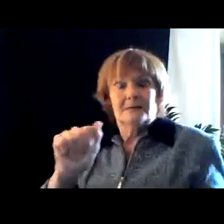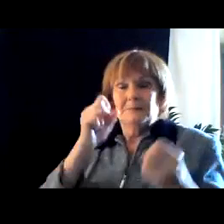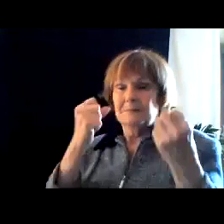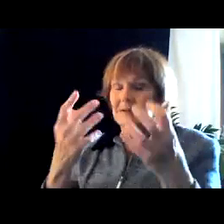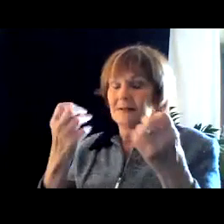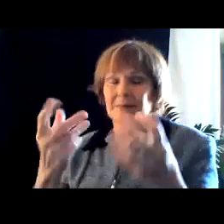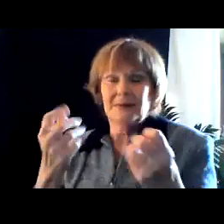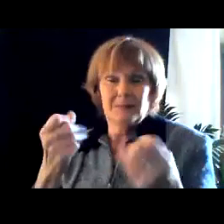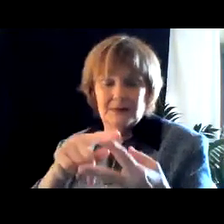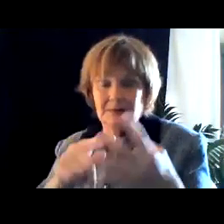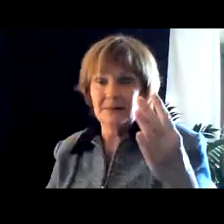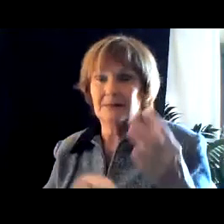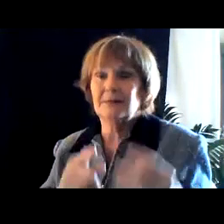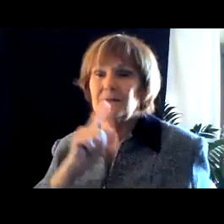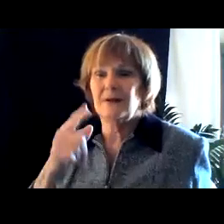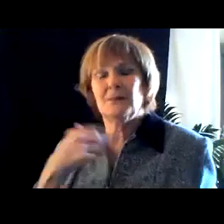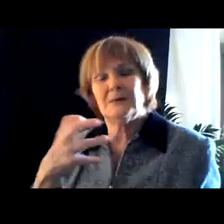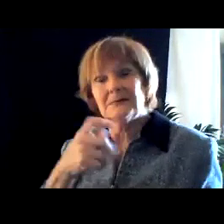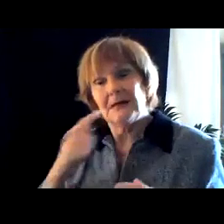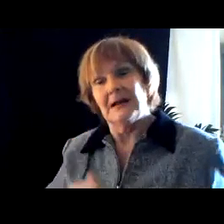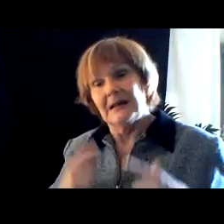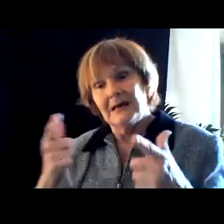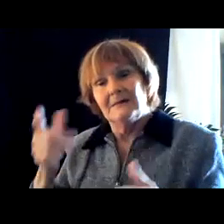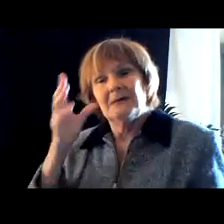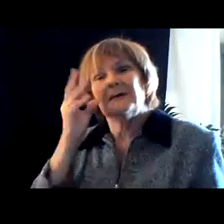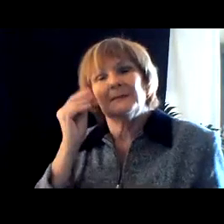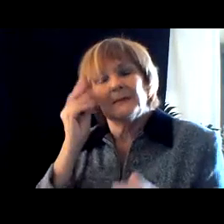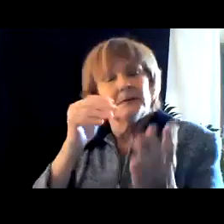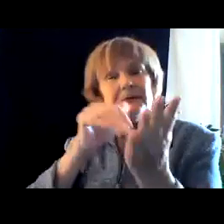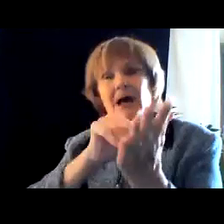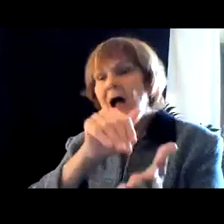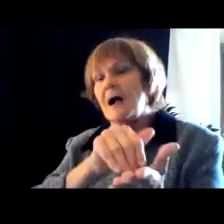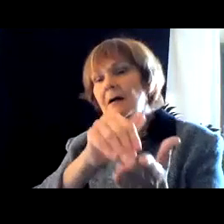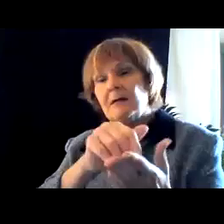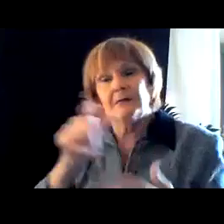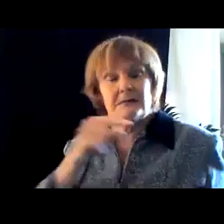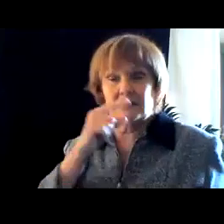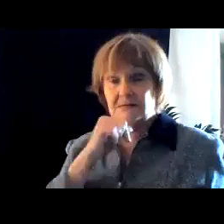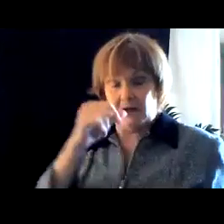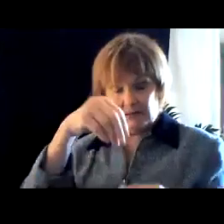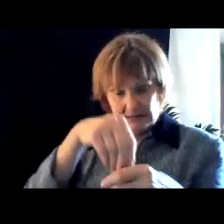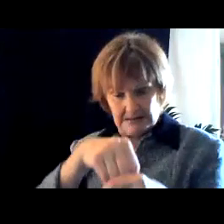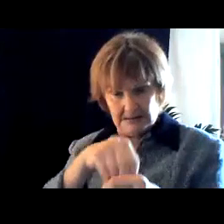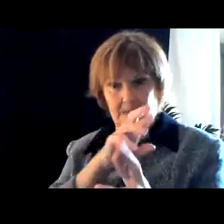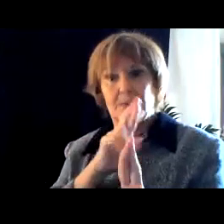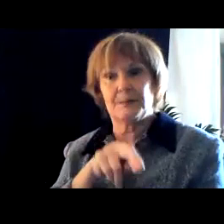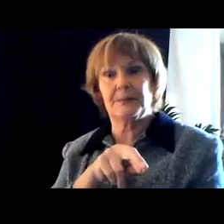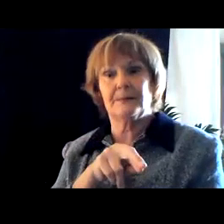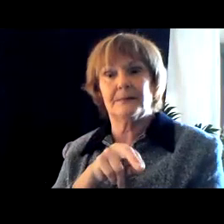that lived experience this point, because so often it is thought that if it's not in a report, if it is not mentioned in an article,